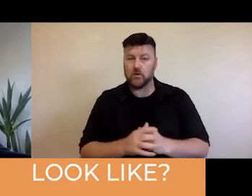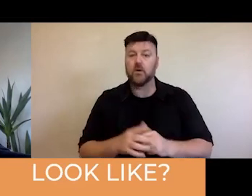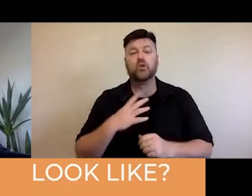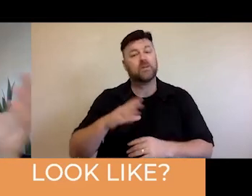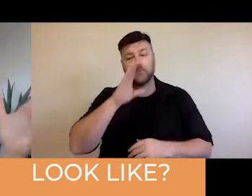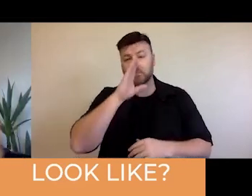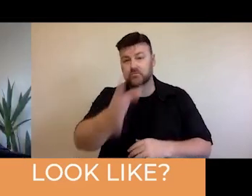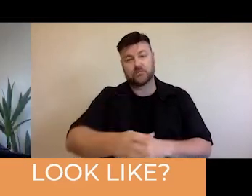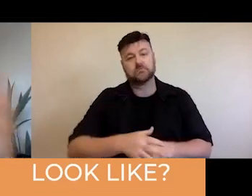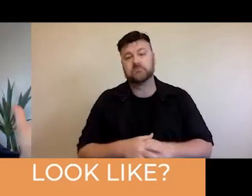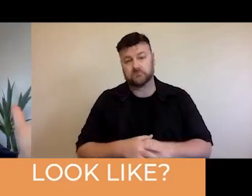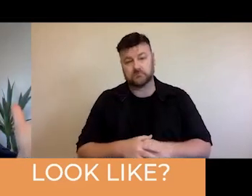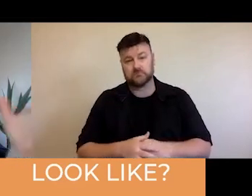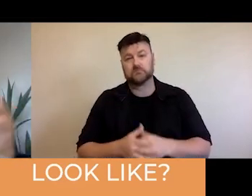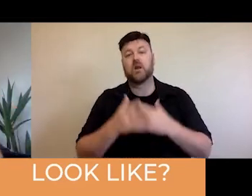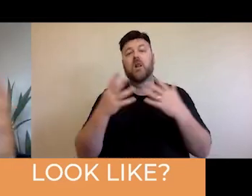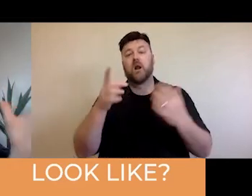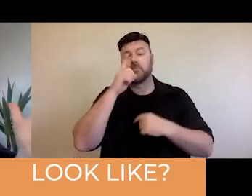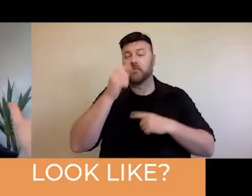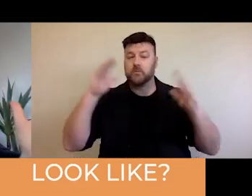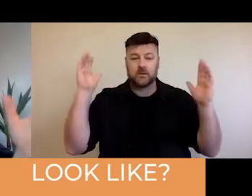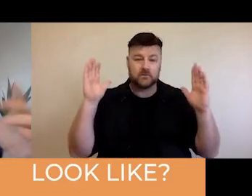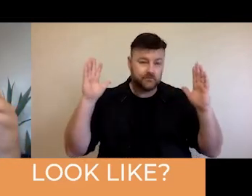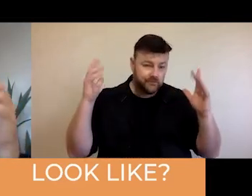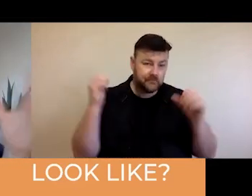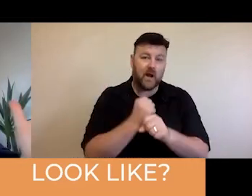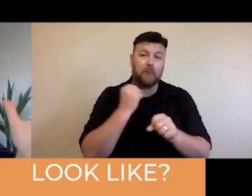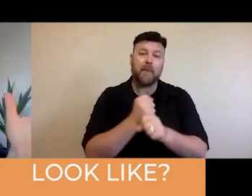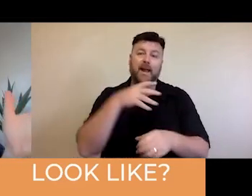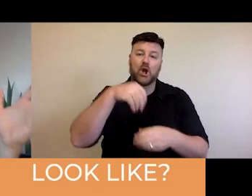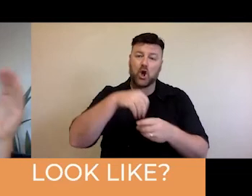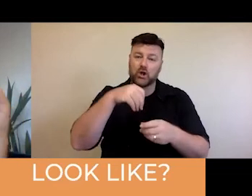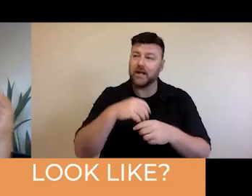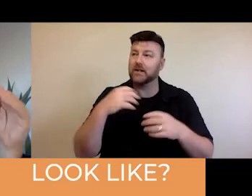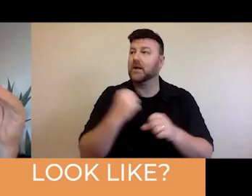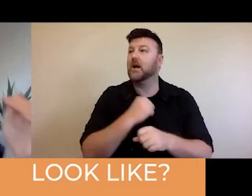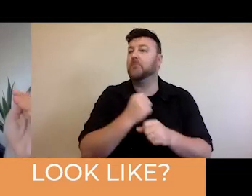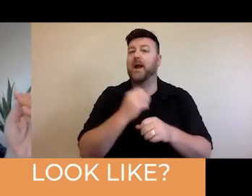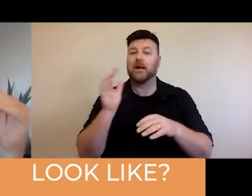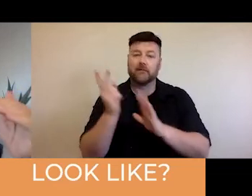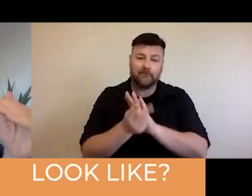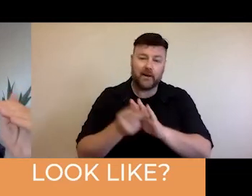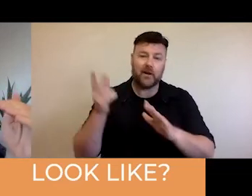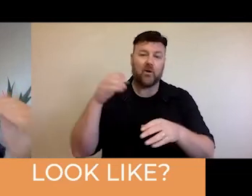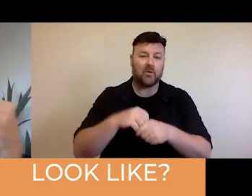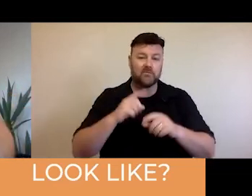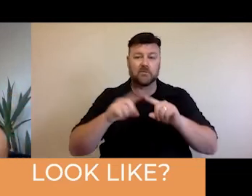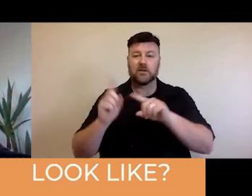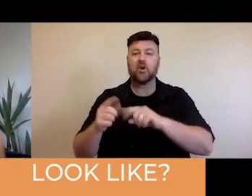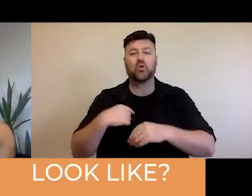a lot of people will be producing a lot of content - a lot of webinars and material. Your strategy, in order to get cut-through, needs to